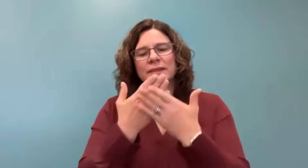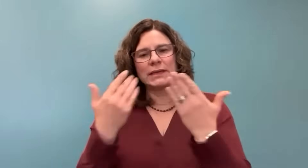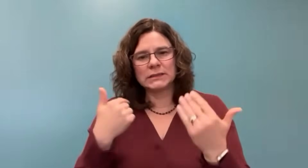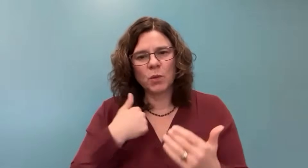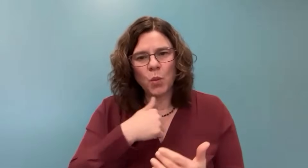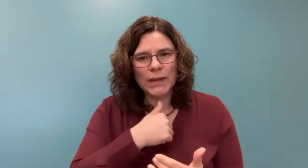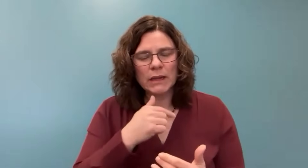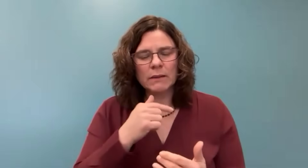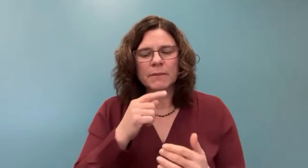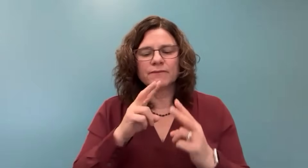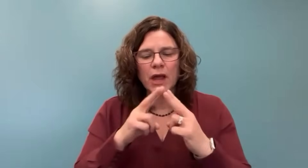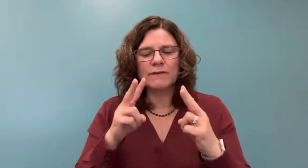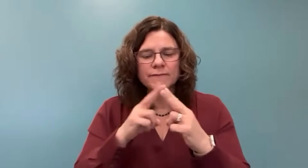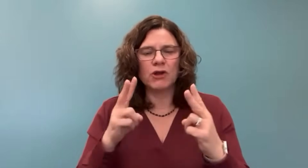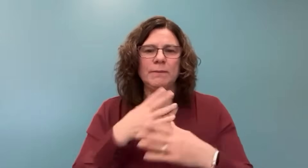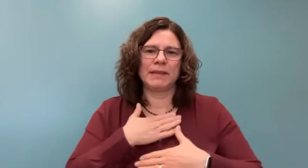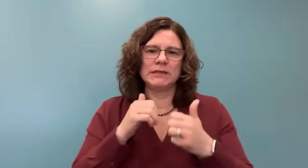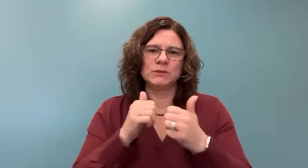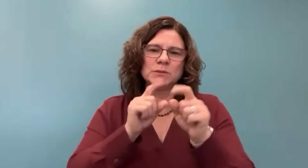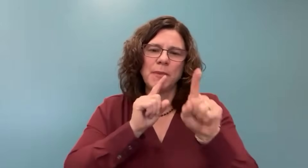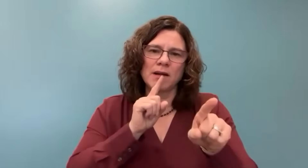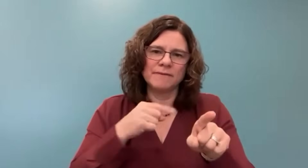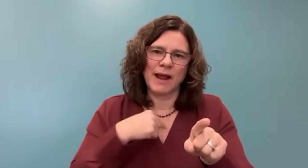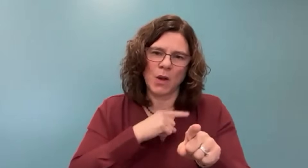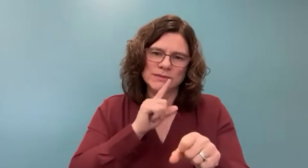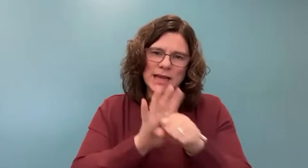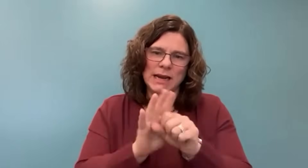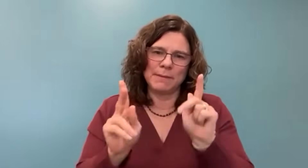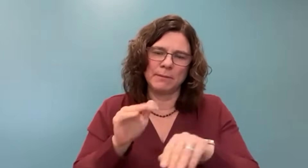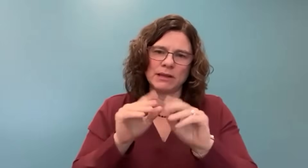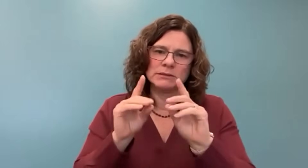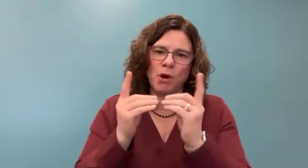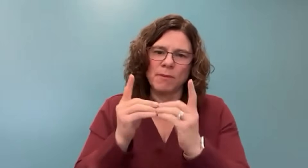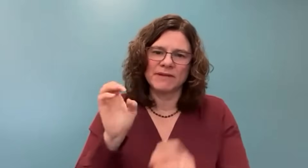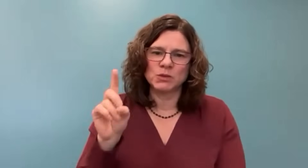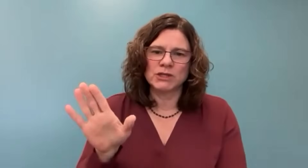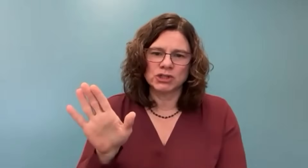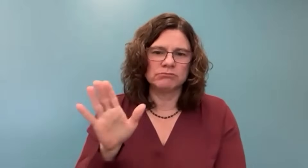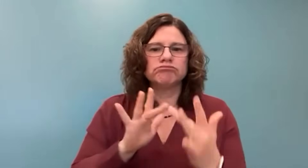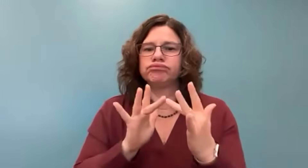One of the things that we are very, very pleased with is the responsiveness of our dedicated people at the Department of Education.